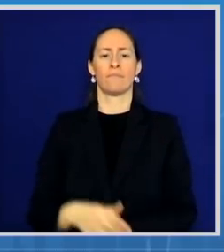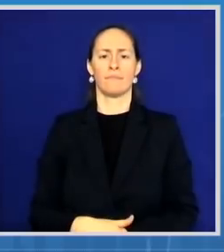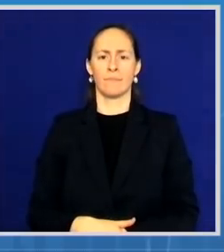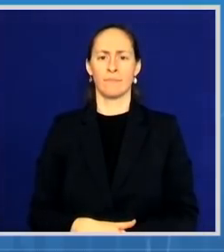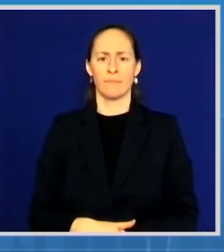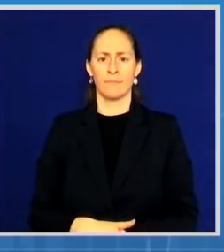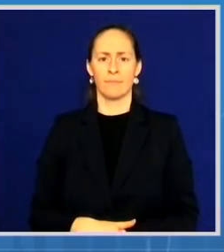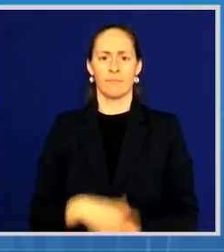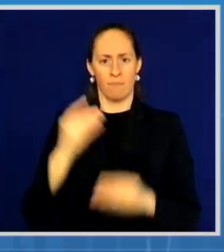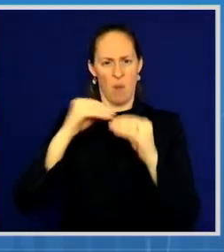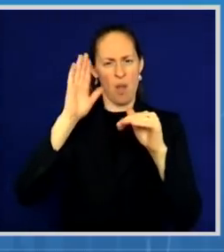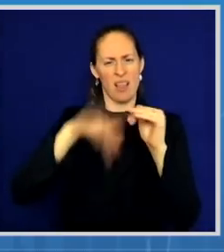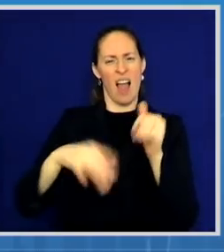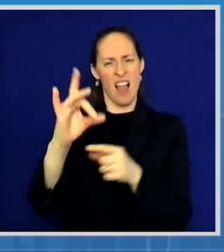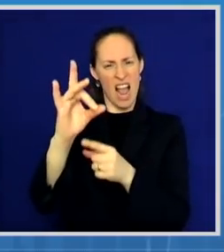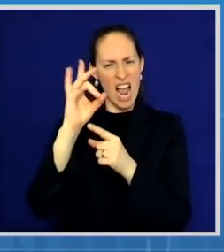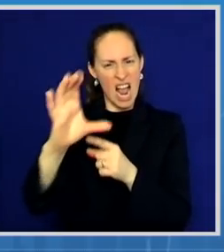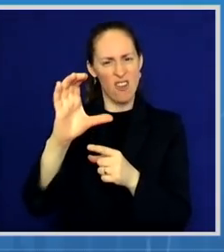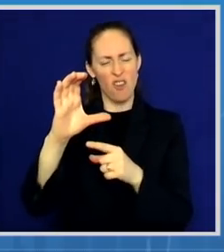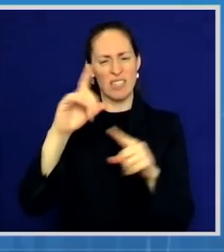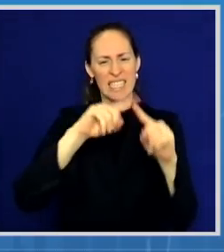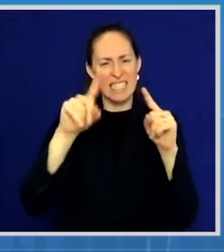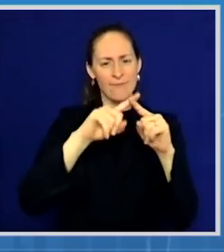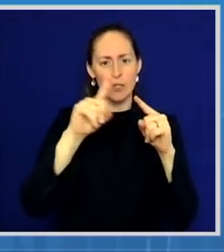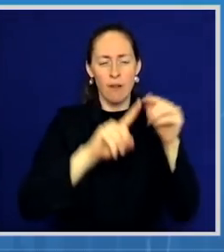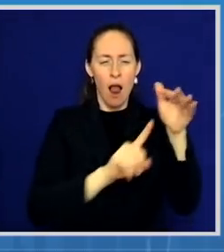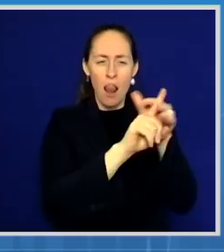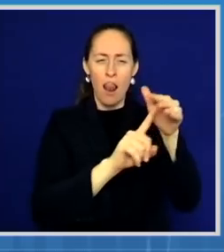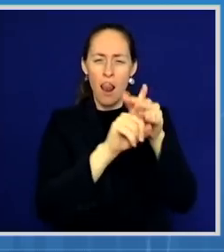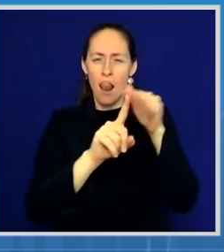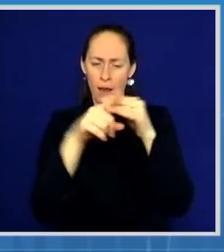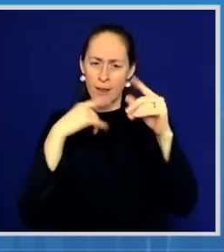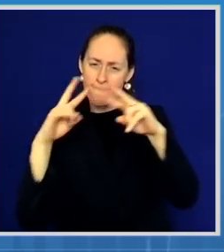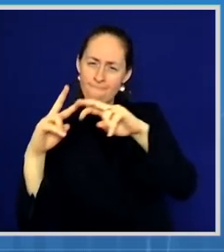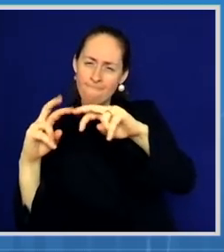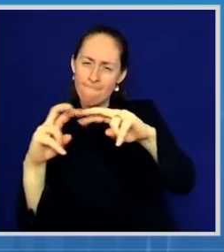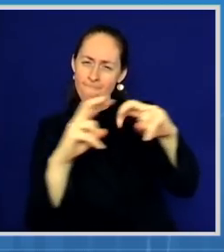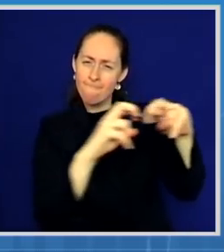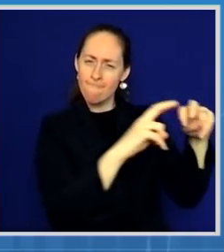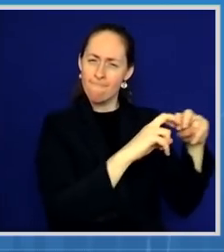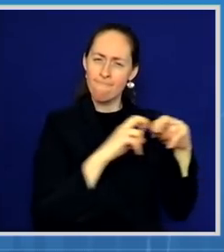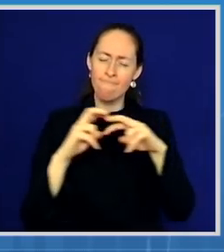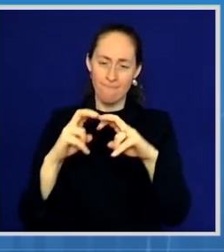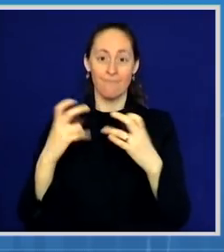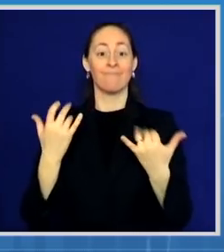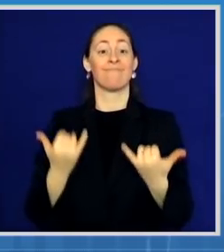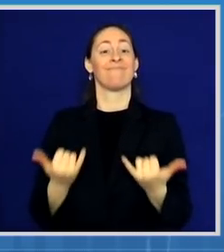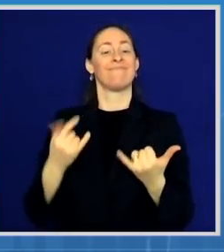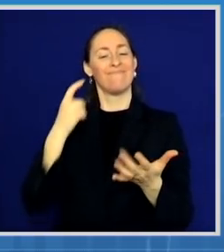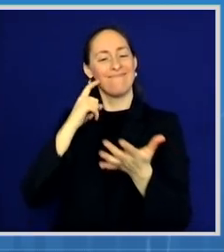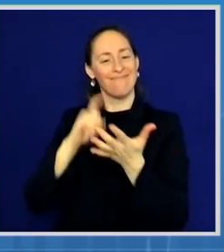and our cases across the nation coming down, we are on our way to sequencing even higher percentage of cases,